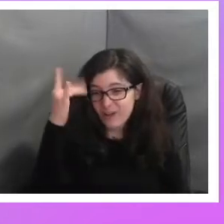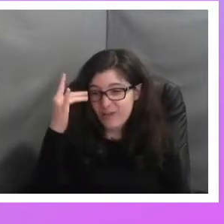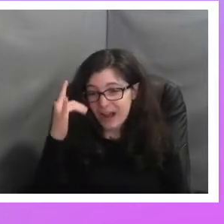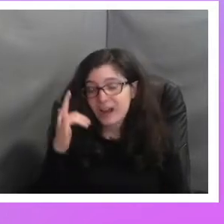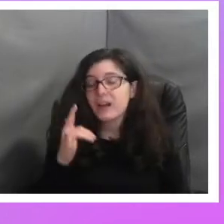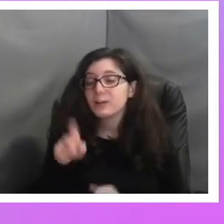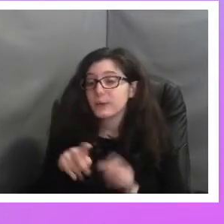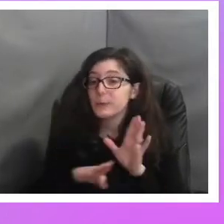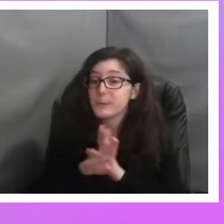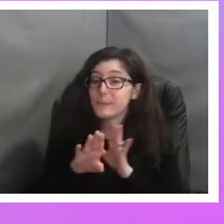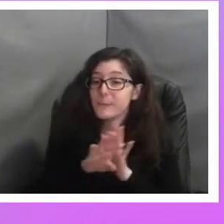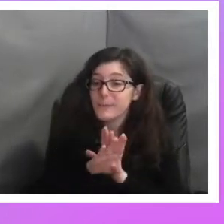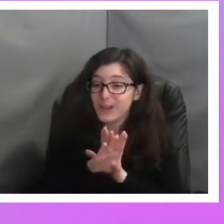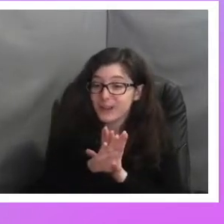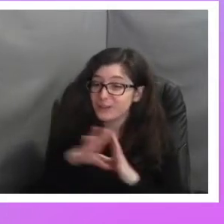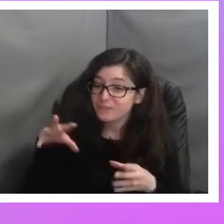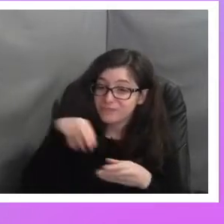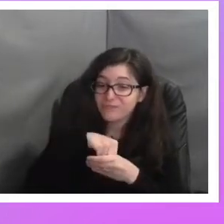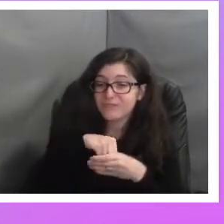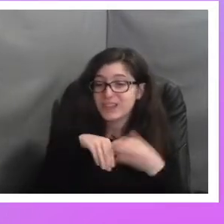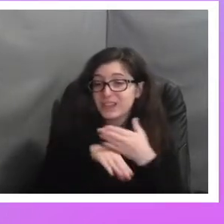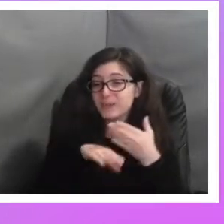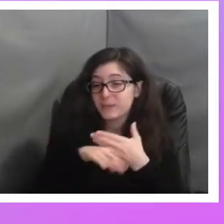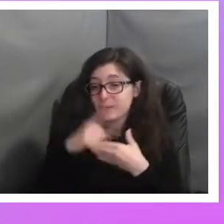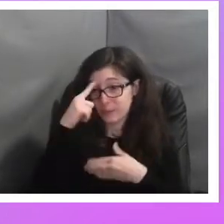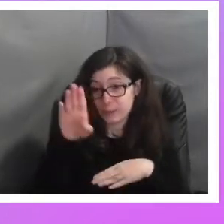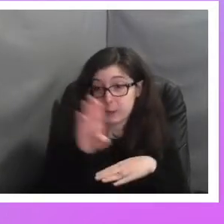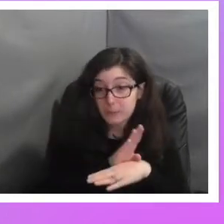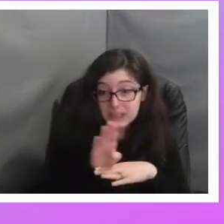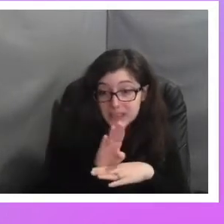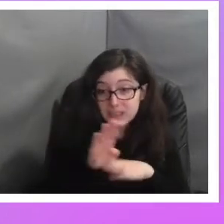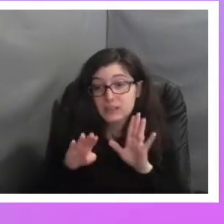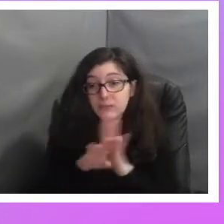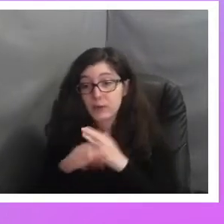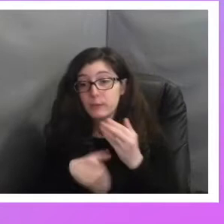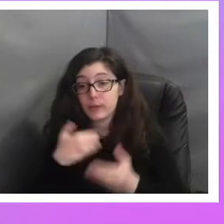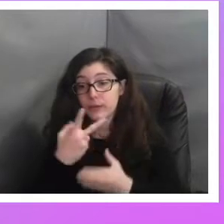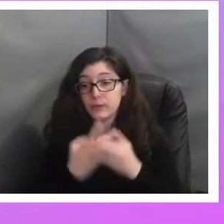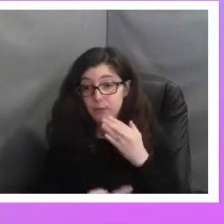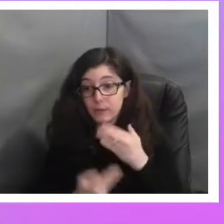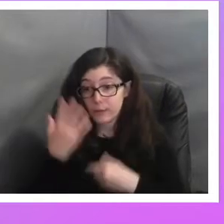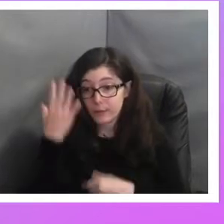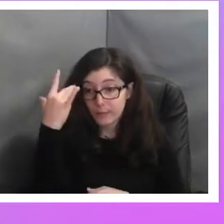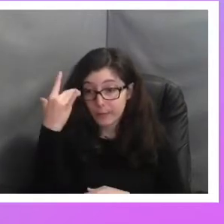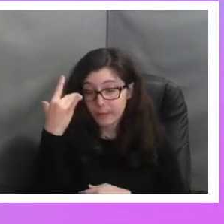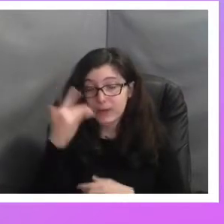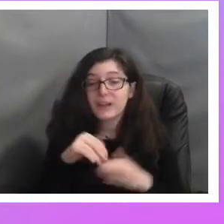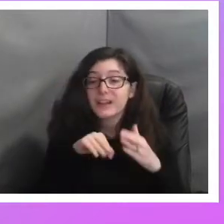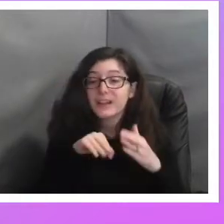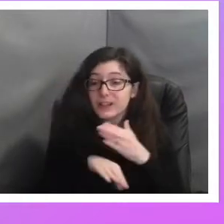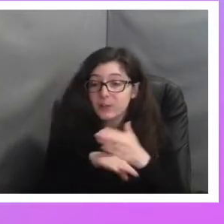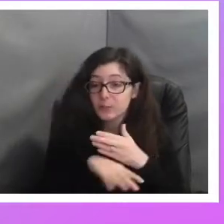into your business and development processes, so that accessibility is incorporated naturally,